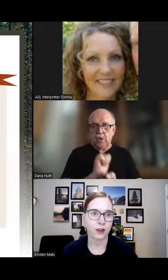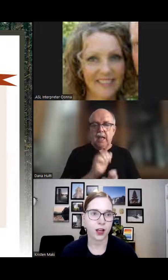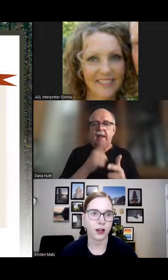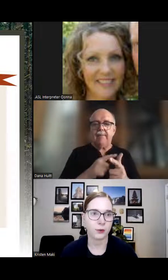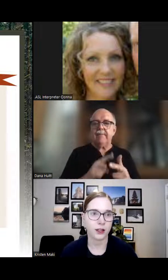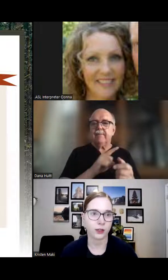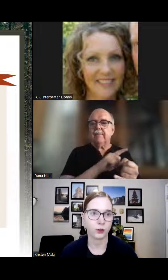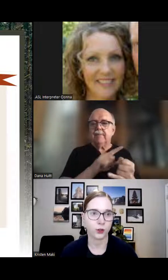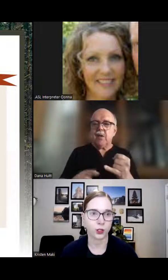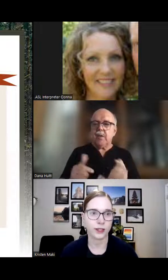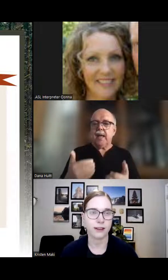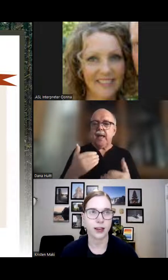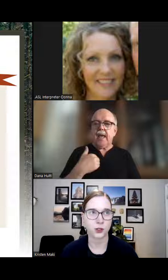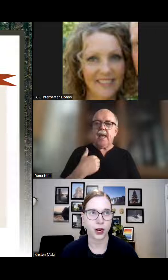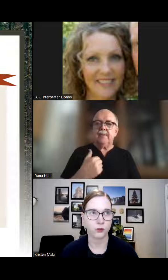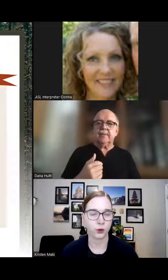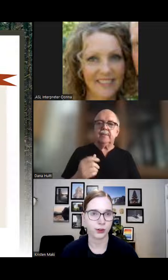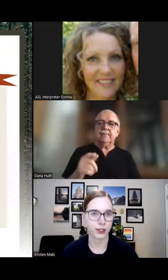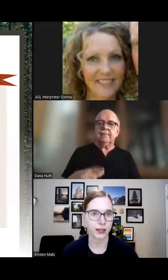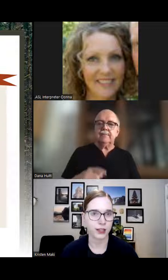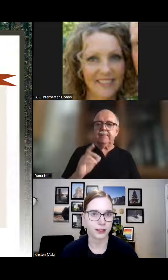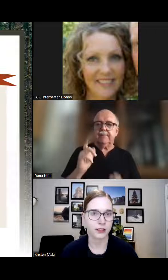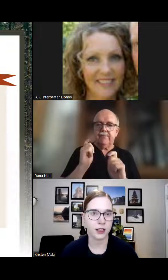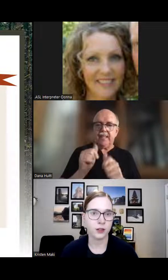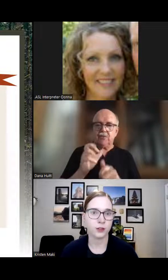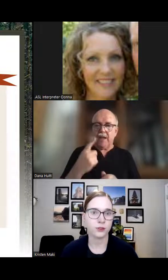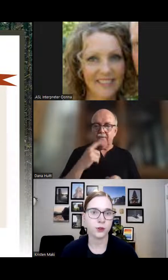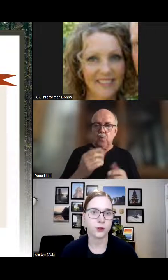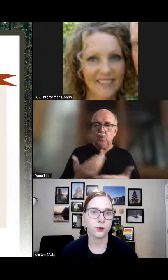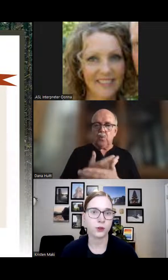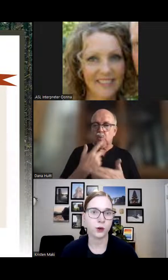who's not their spouse or parents